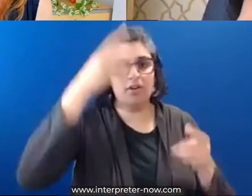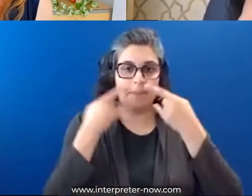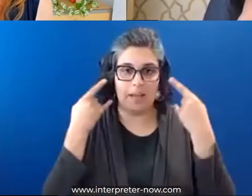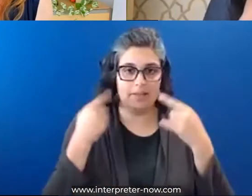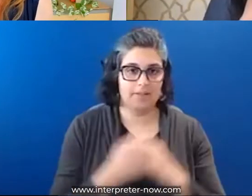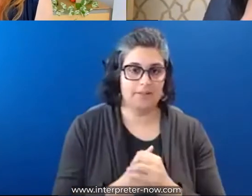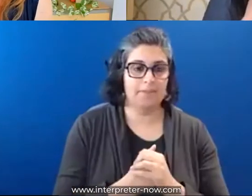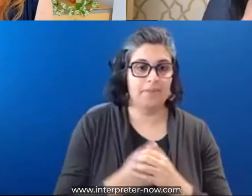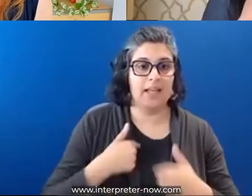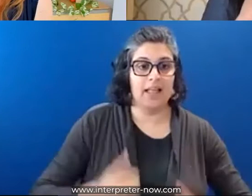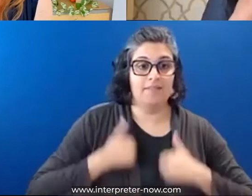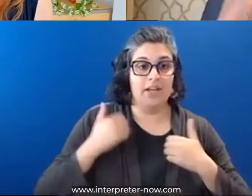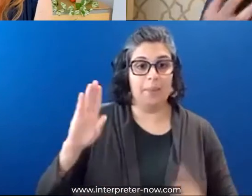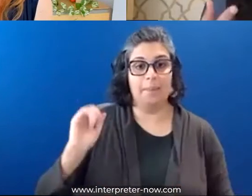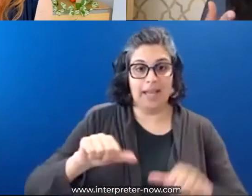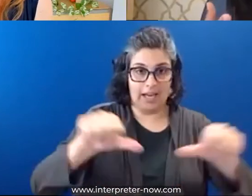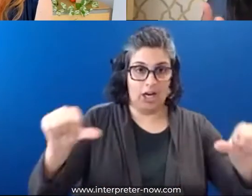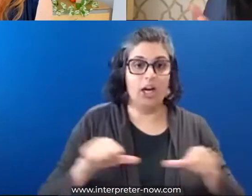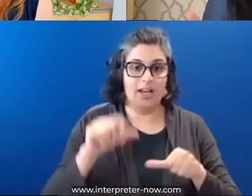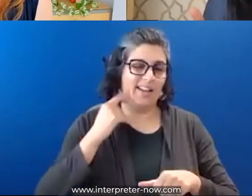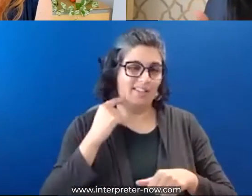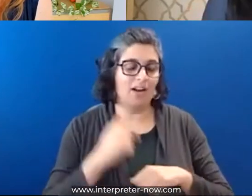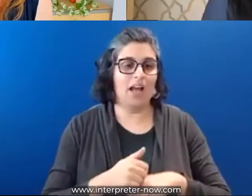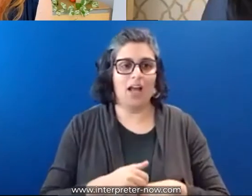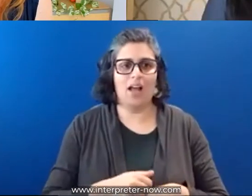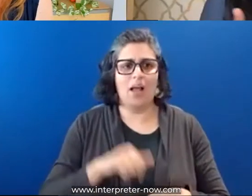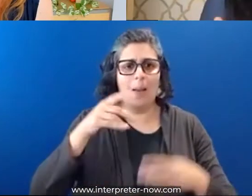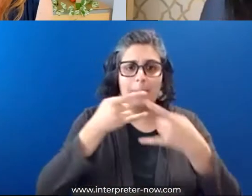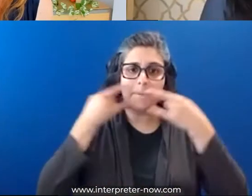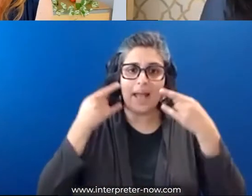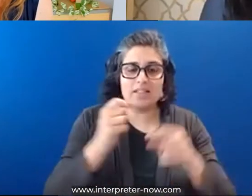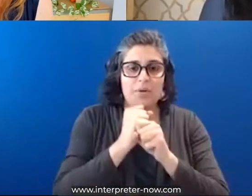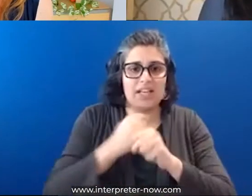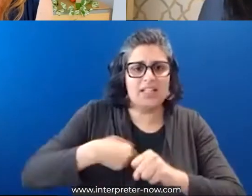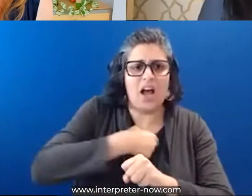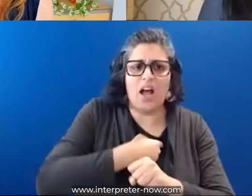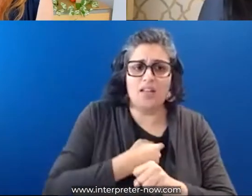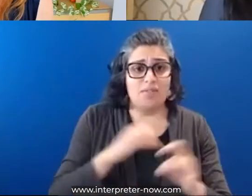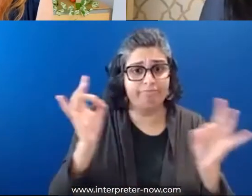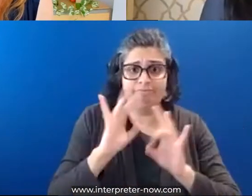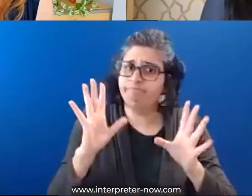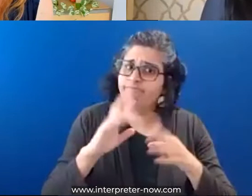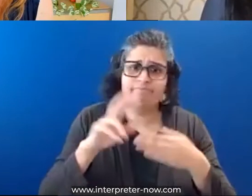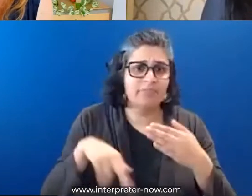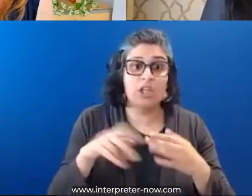I live here in the Bay Area. I do believe masks protected us from some of the most serious outcomes of this pandemic. I think you should wear masks.